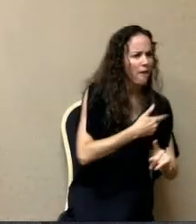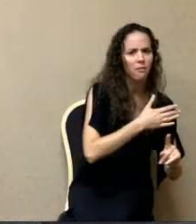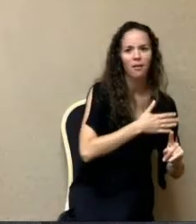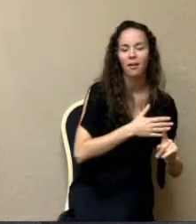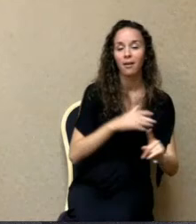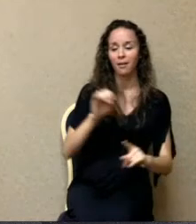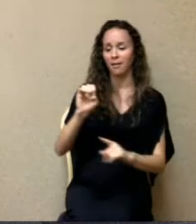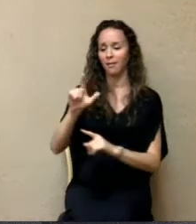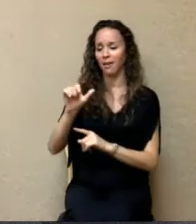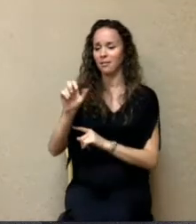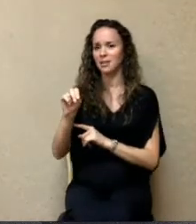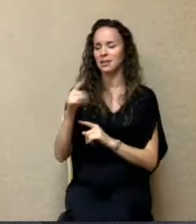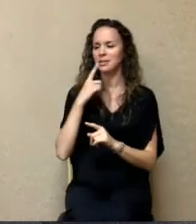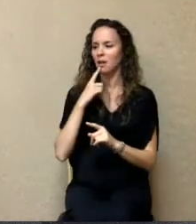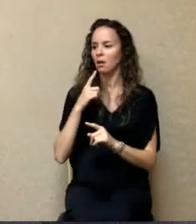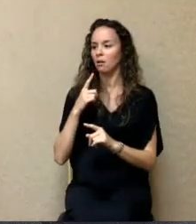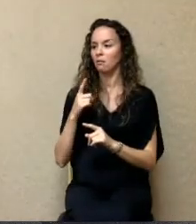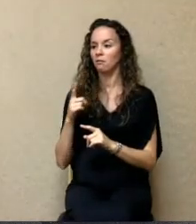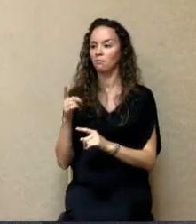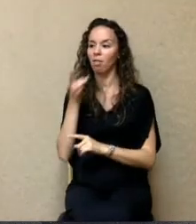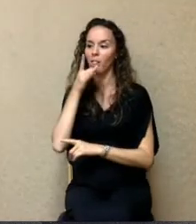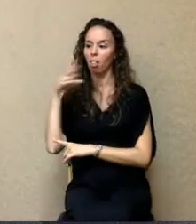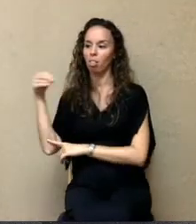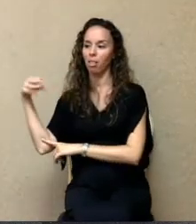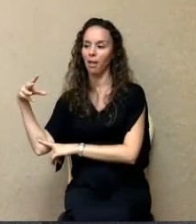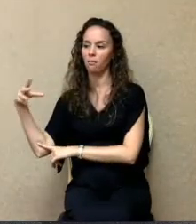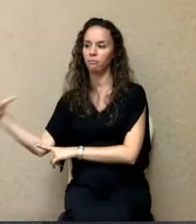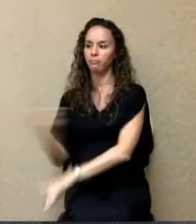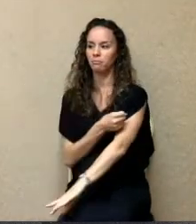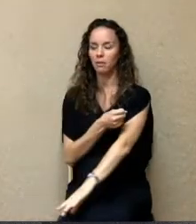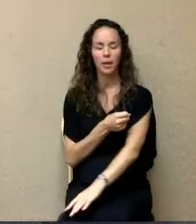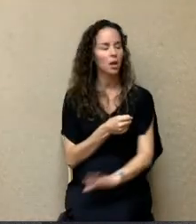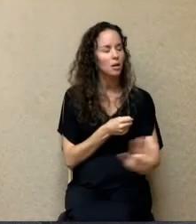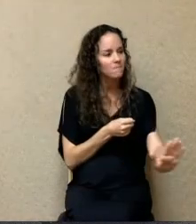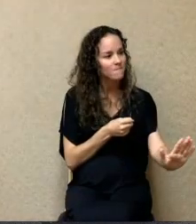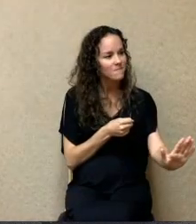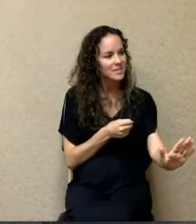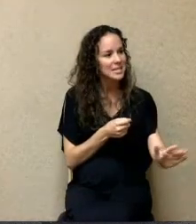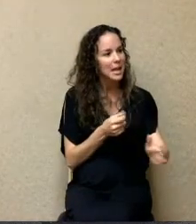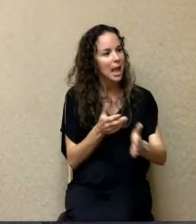Elton decided to take a lamp from someone's room, and I'm like, ask him if you can trade.